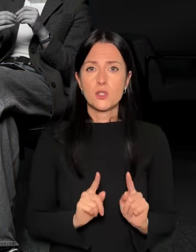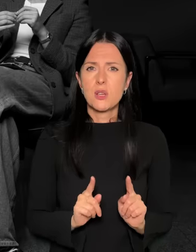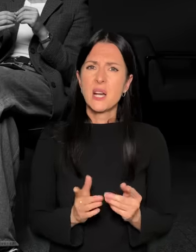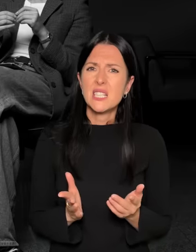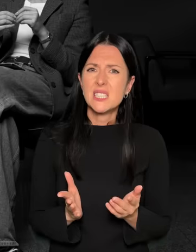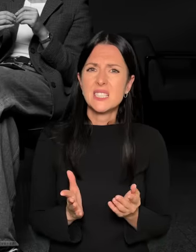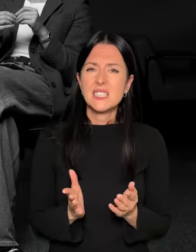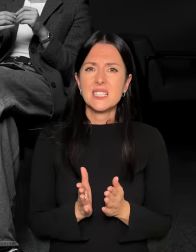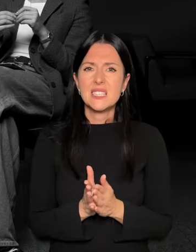How about you?